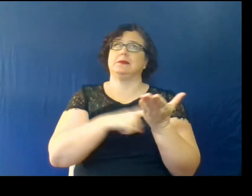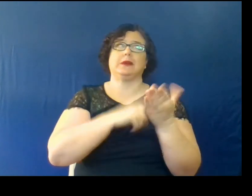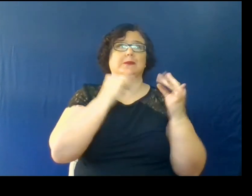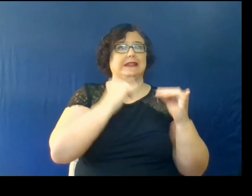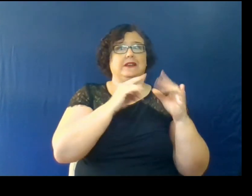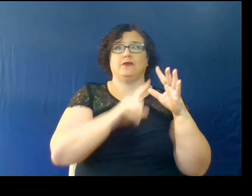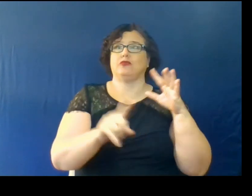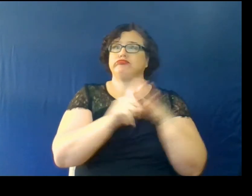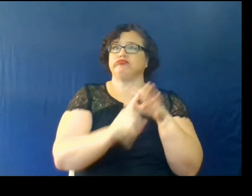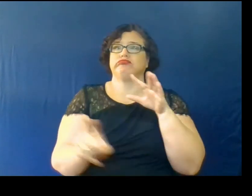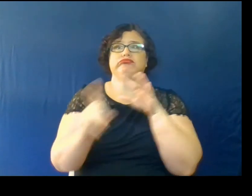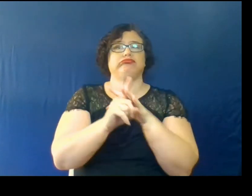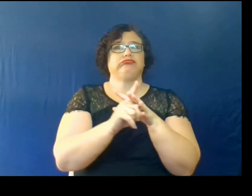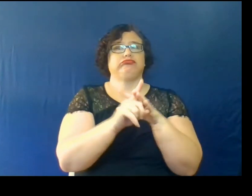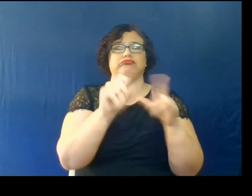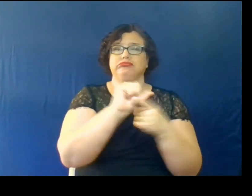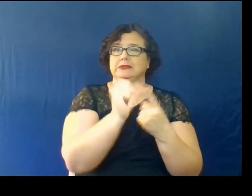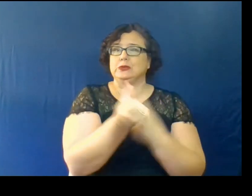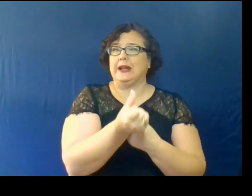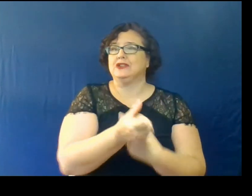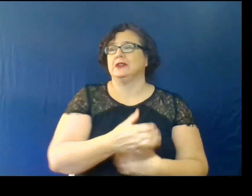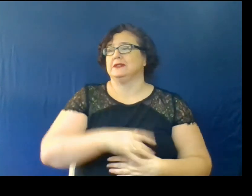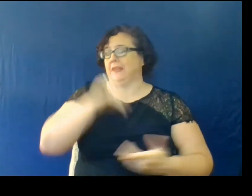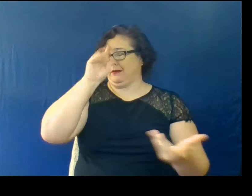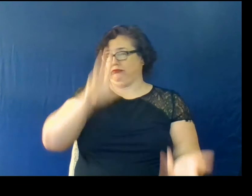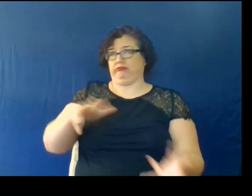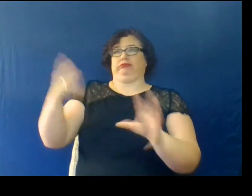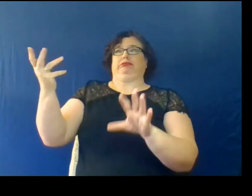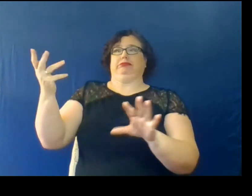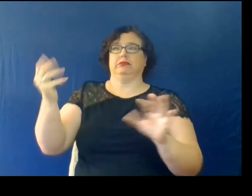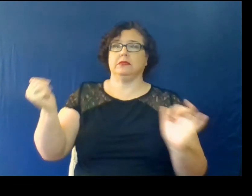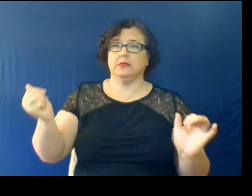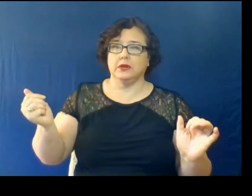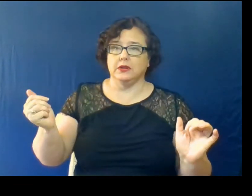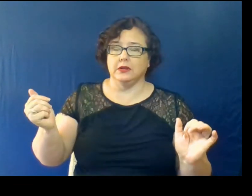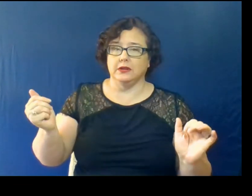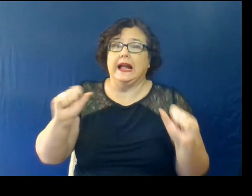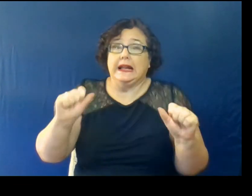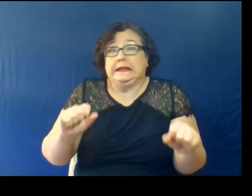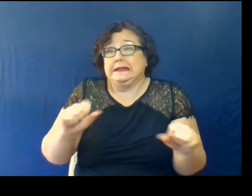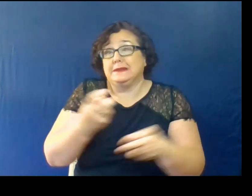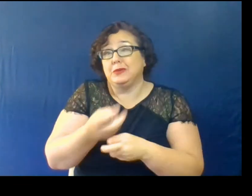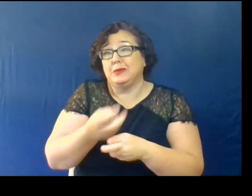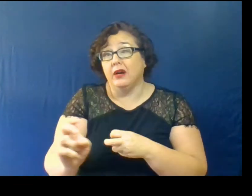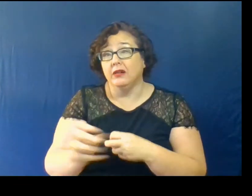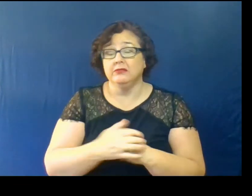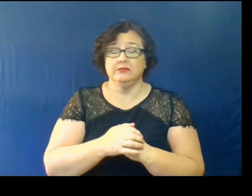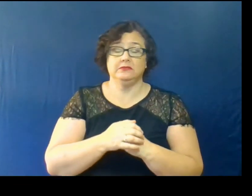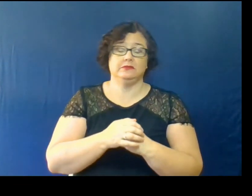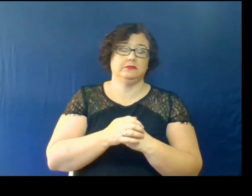you know and deal throw a curve ball at somebody can be tough so you try to work with them.